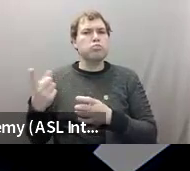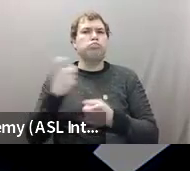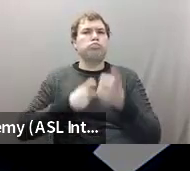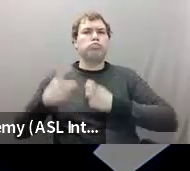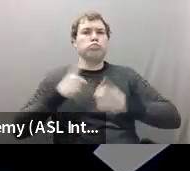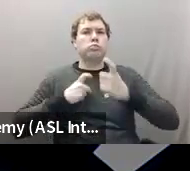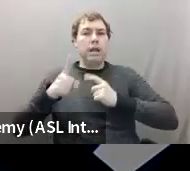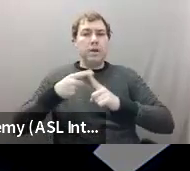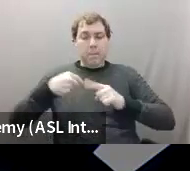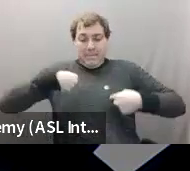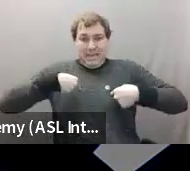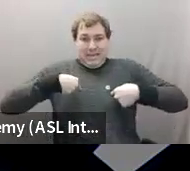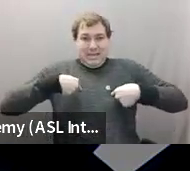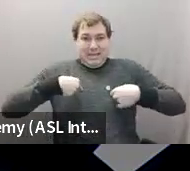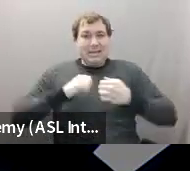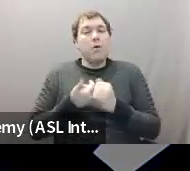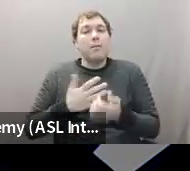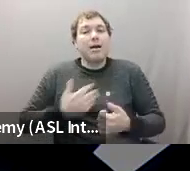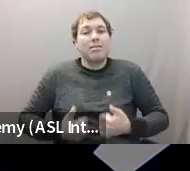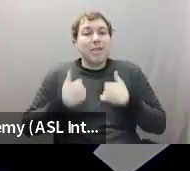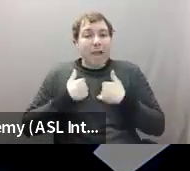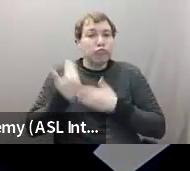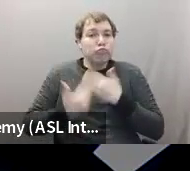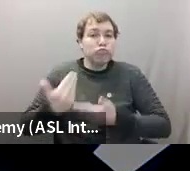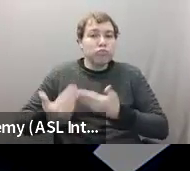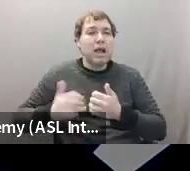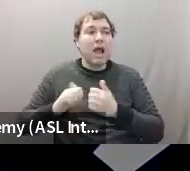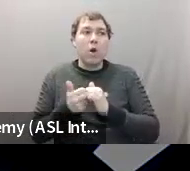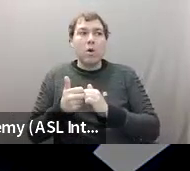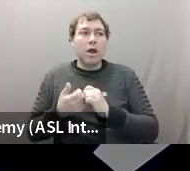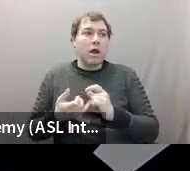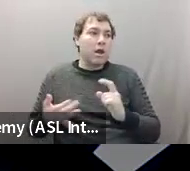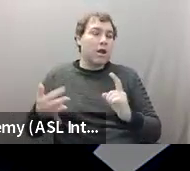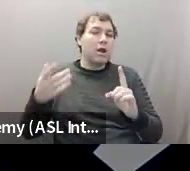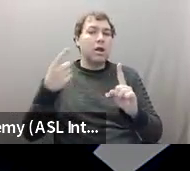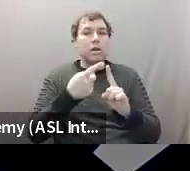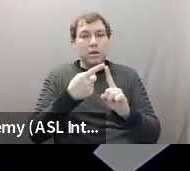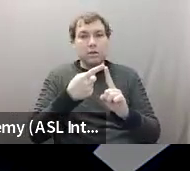james turner: and how my life was going. james turner: How did I get from point A to Point B